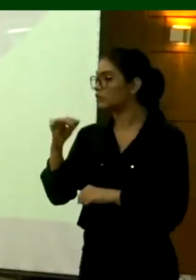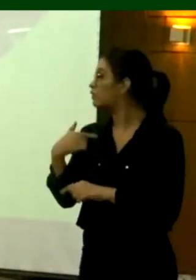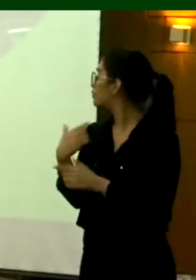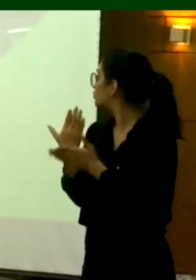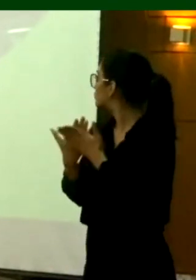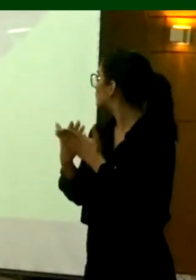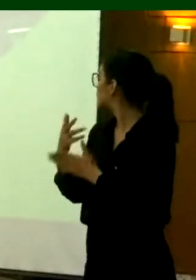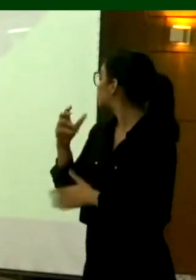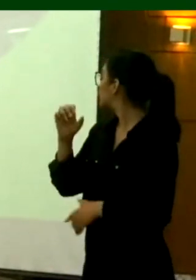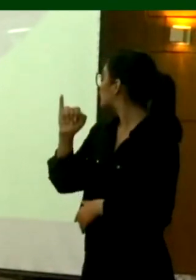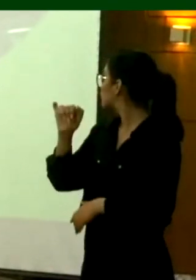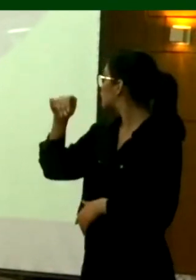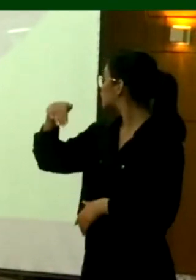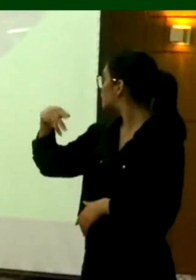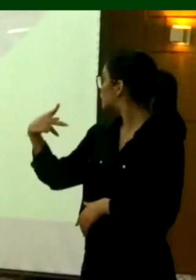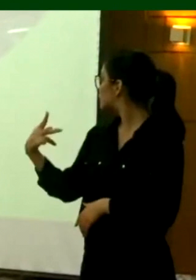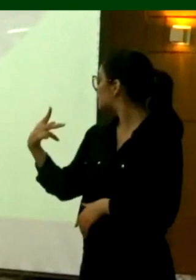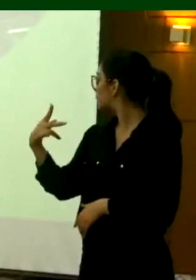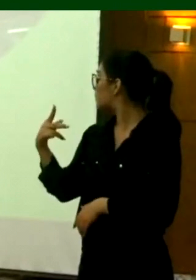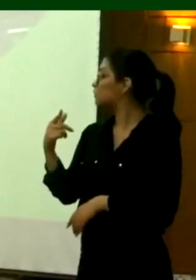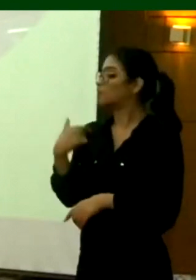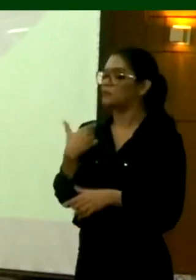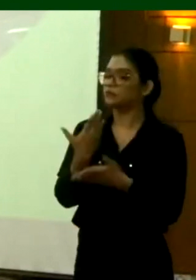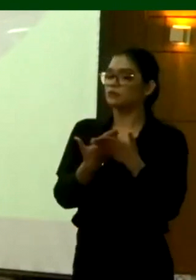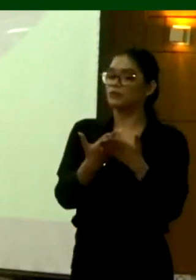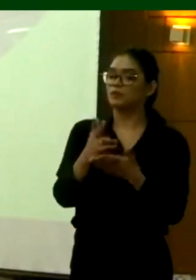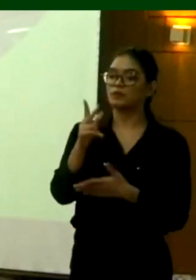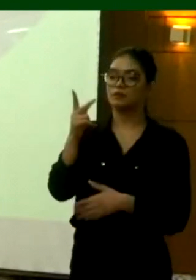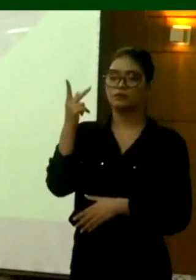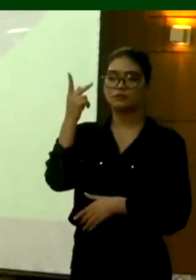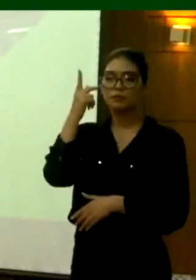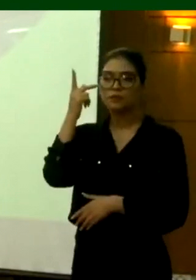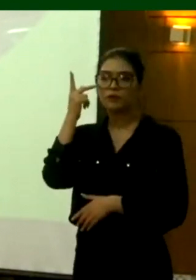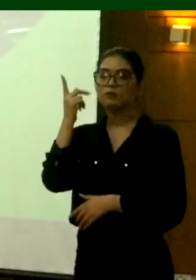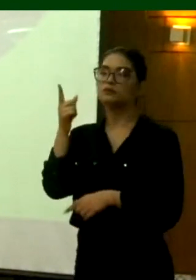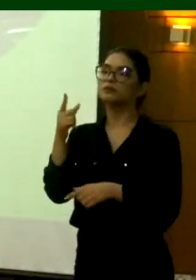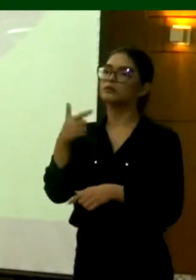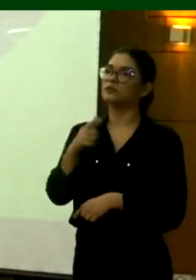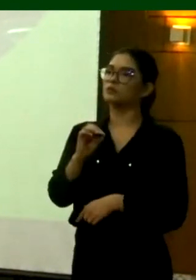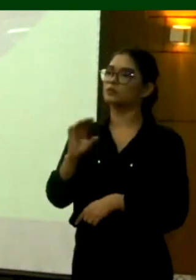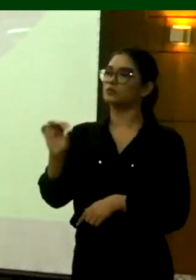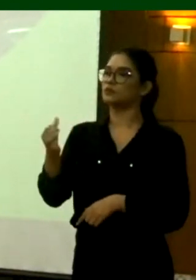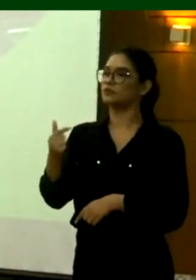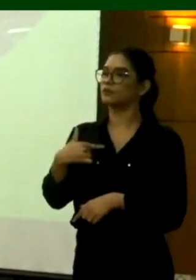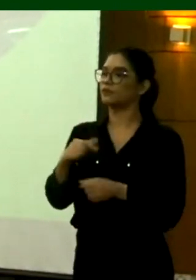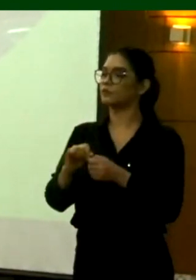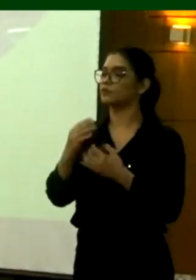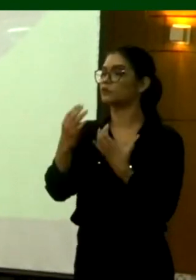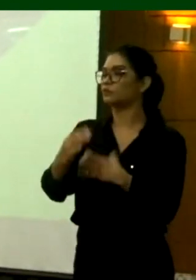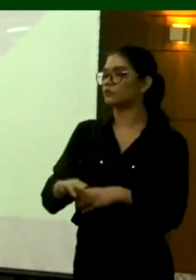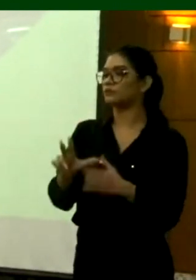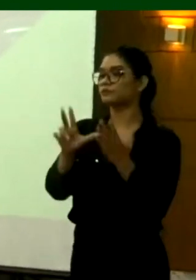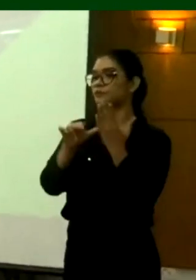I did my PhD at USP, University of São Paulo two thousand and six I took the exam at ufp and last year I reached